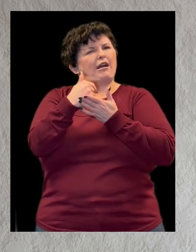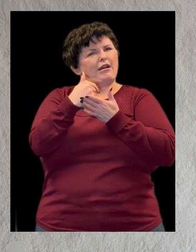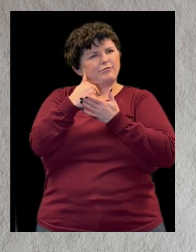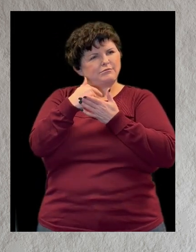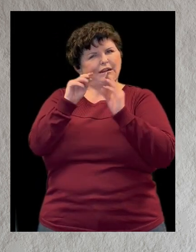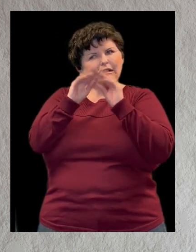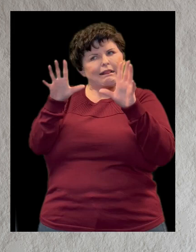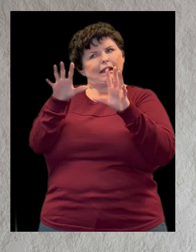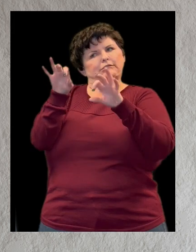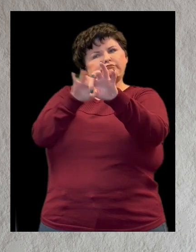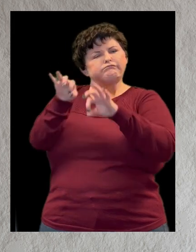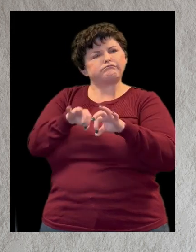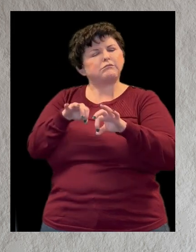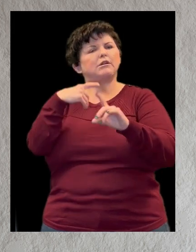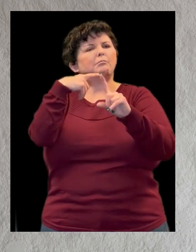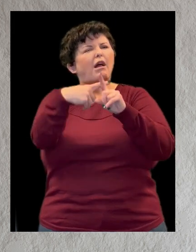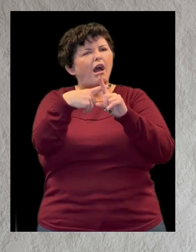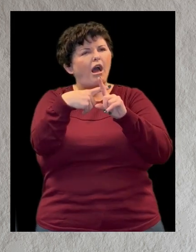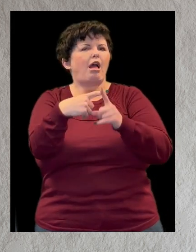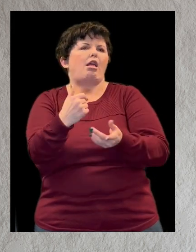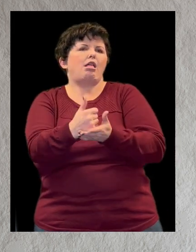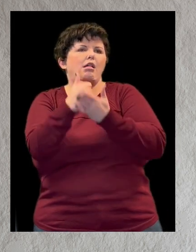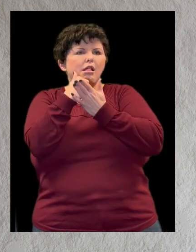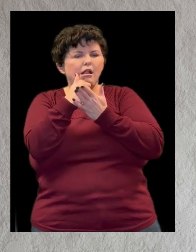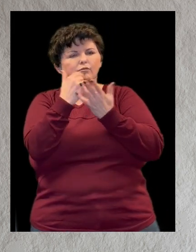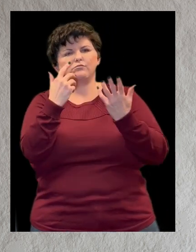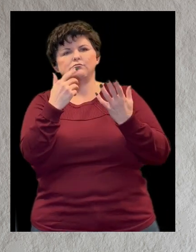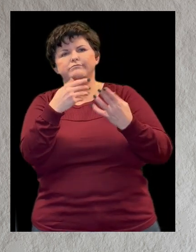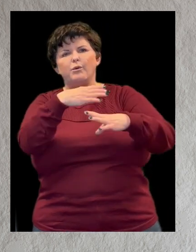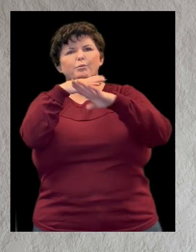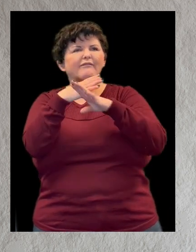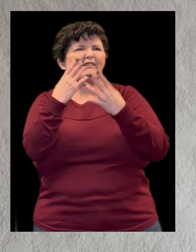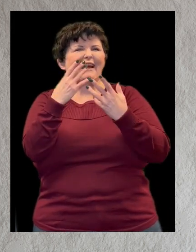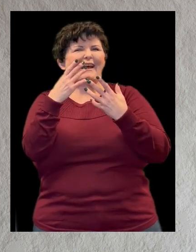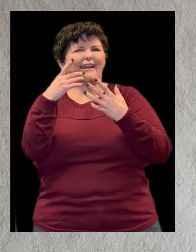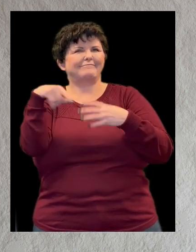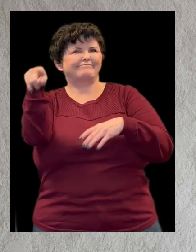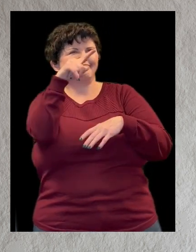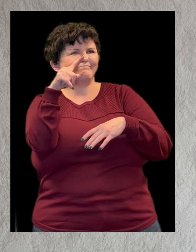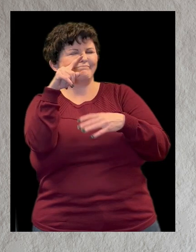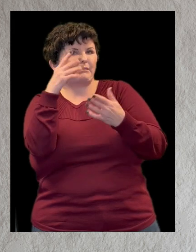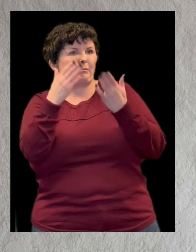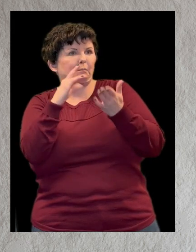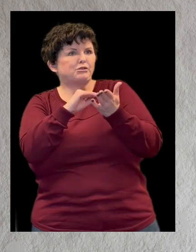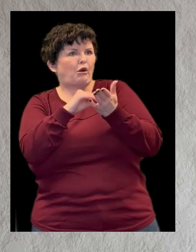and it also helped prevent any assumptions that the doctor could have potentially made